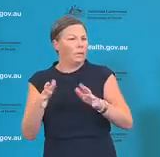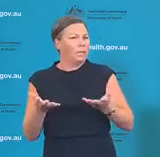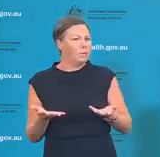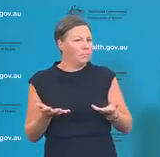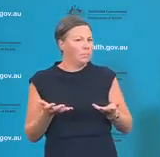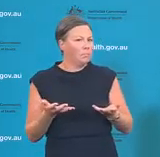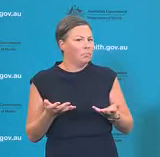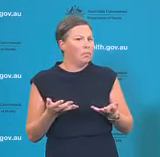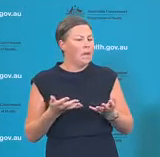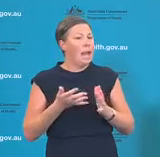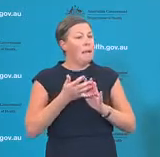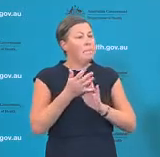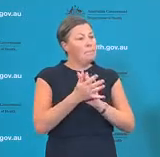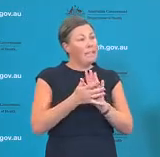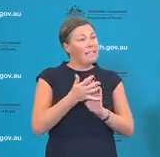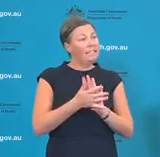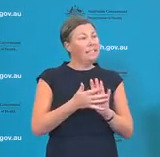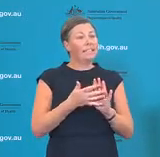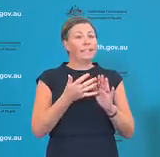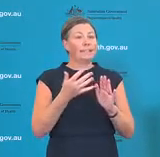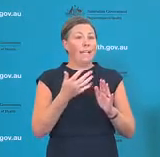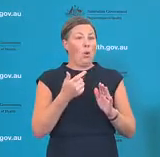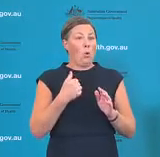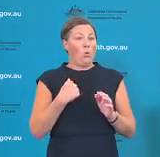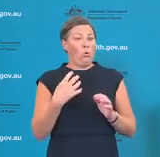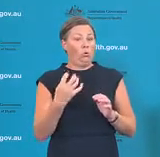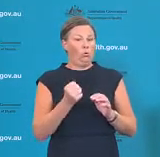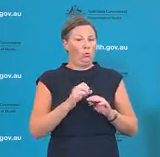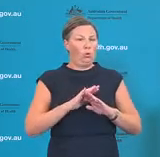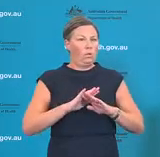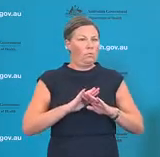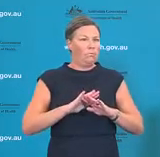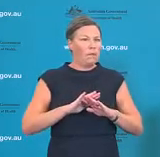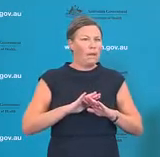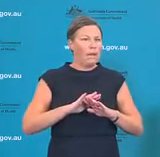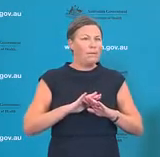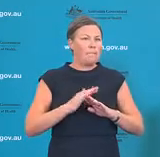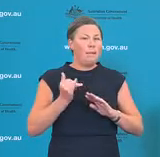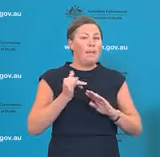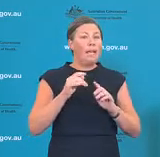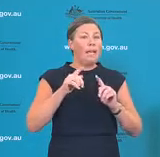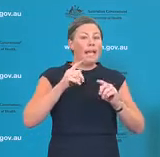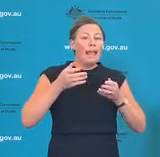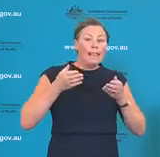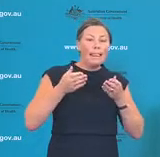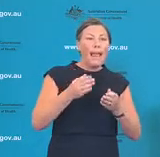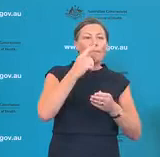restrictions that things like visits to aged care homes are probably a fair way off given how rapidly it is spreading